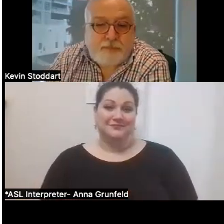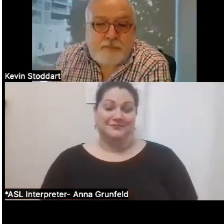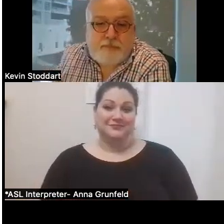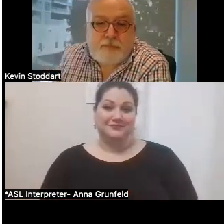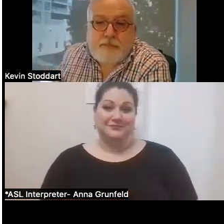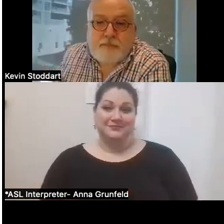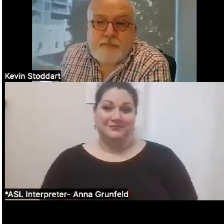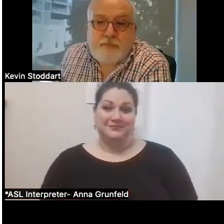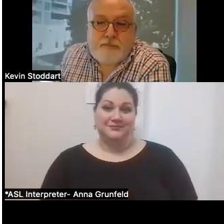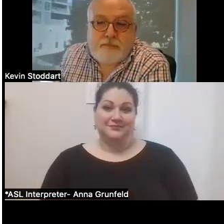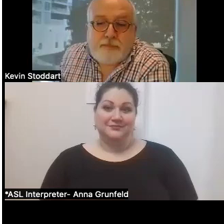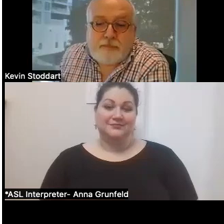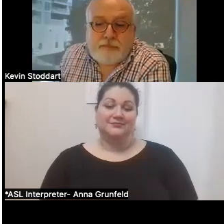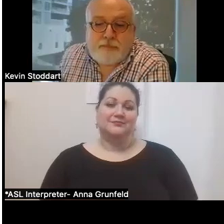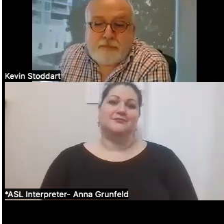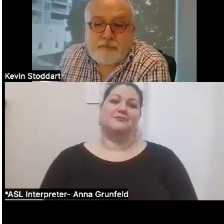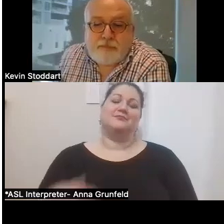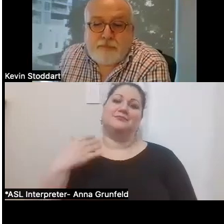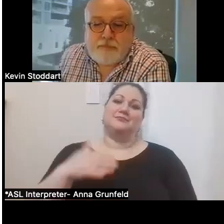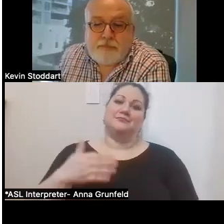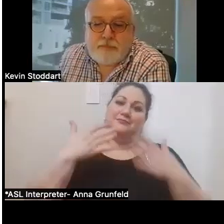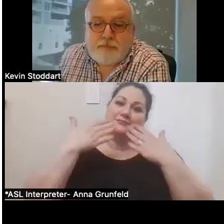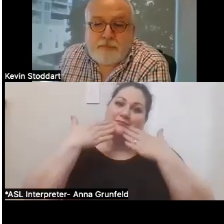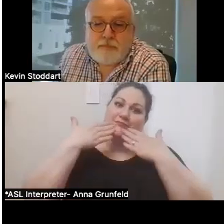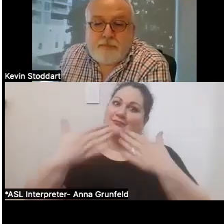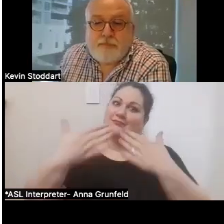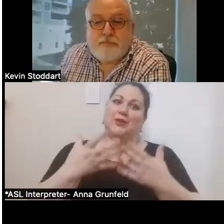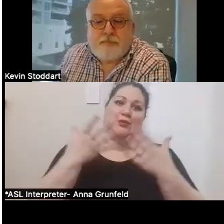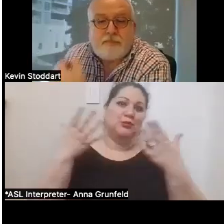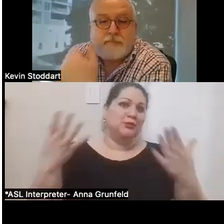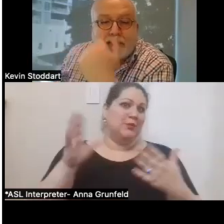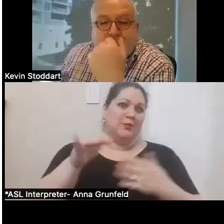Dr. Stoddard, thanks so much for that presentation and overview.